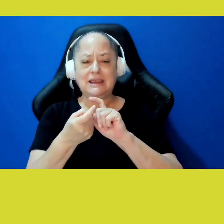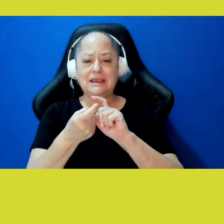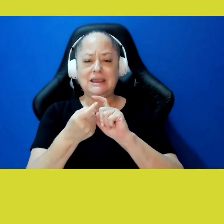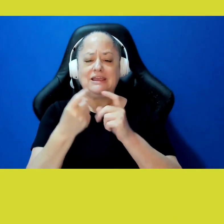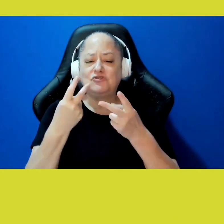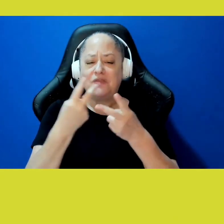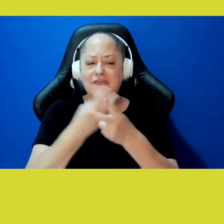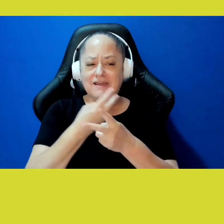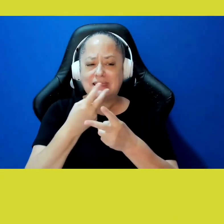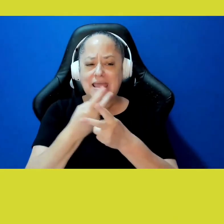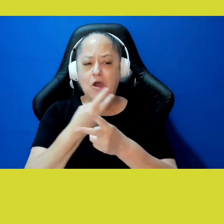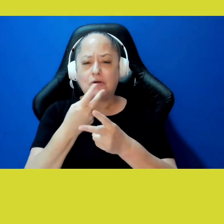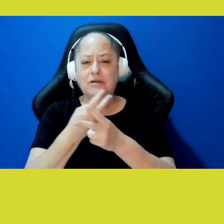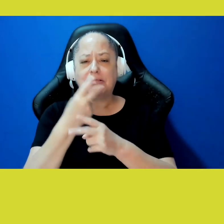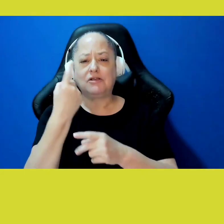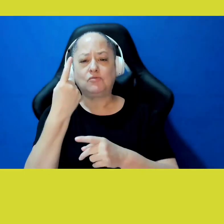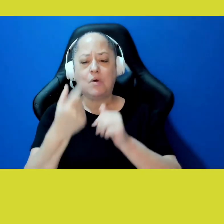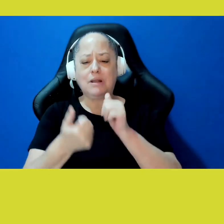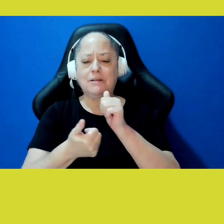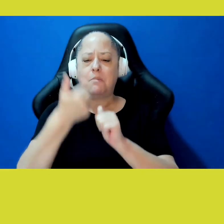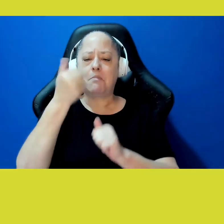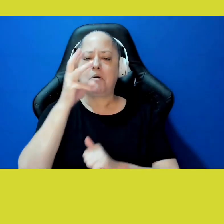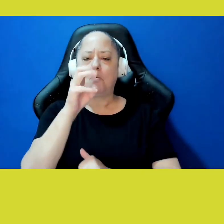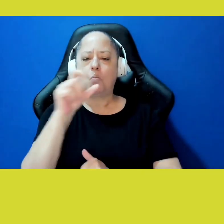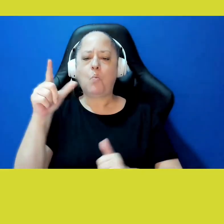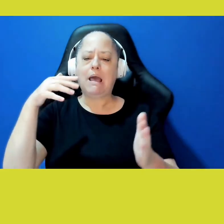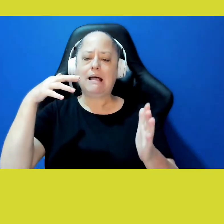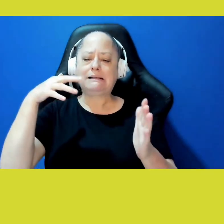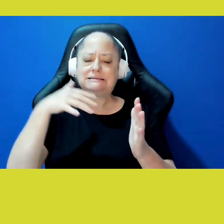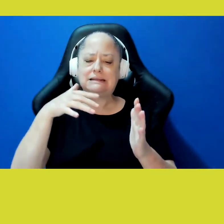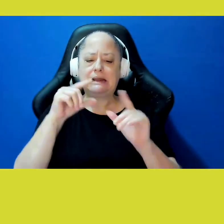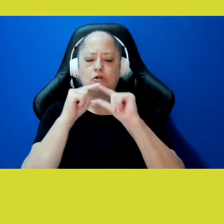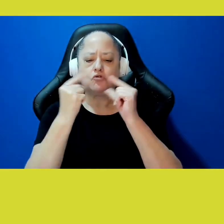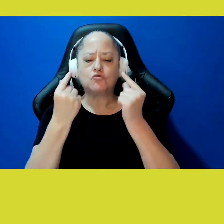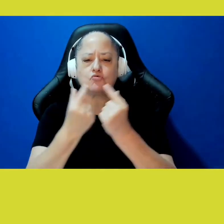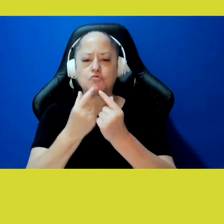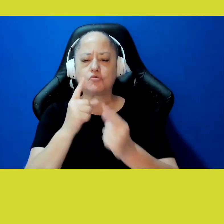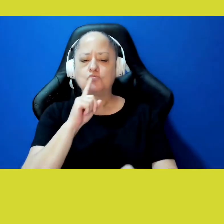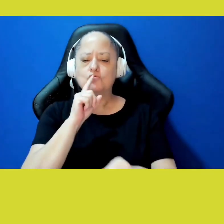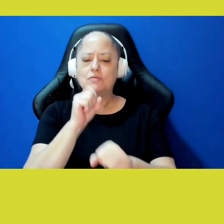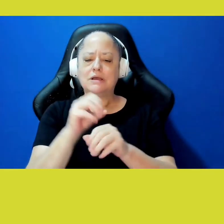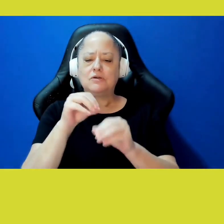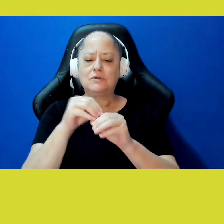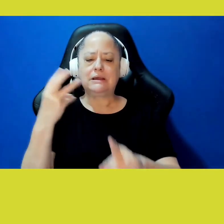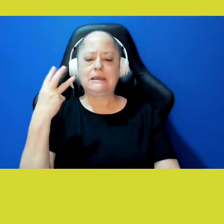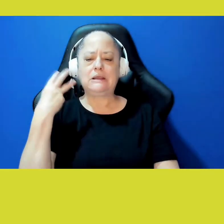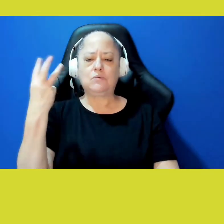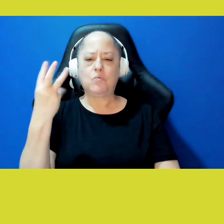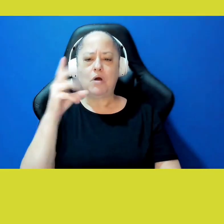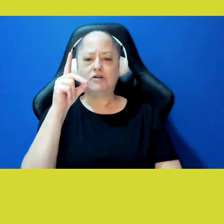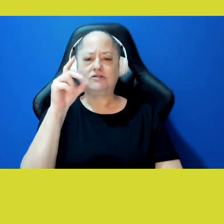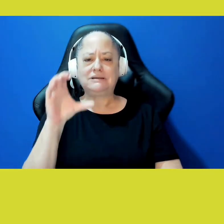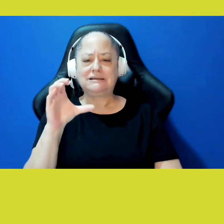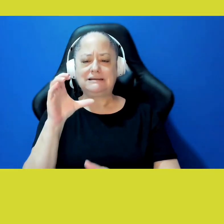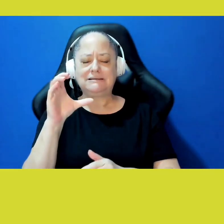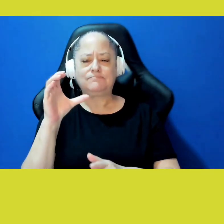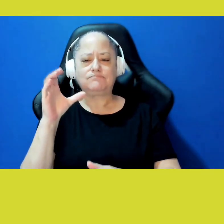like one of the most well-studied groups was actually in Washington, D.C., some years ago when HUD funded